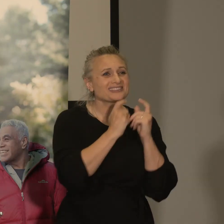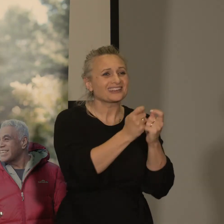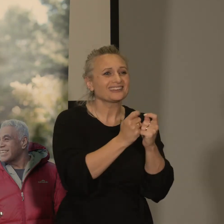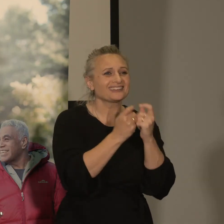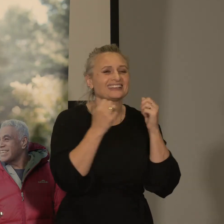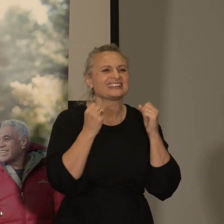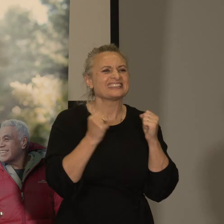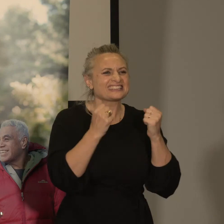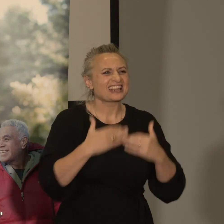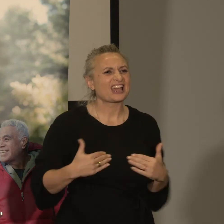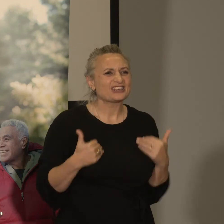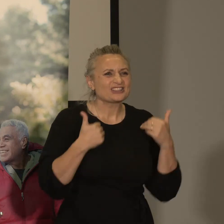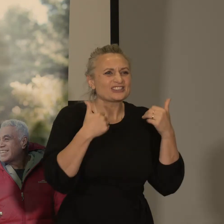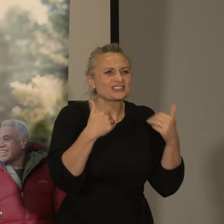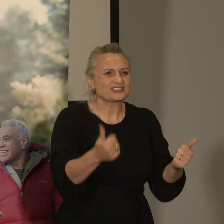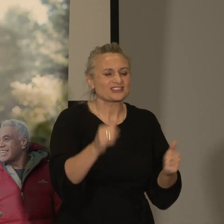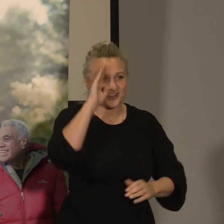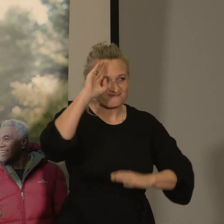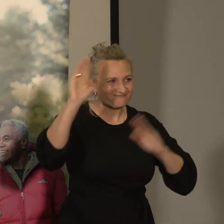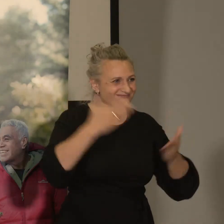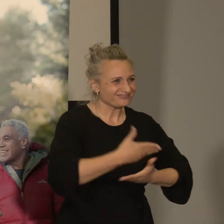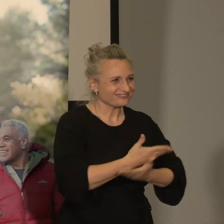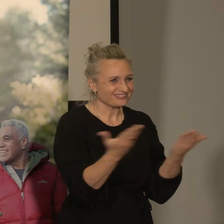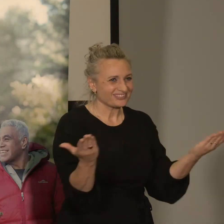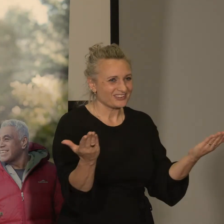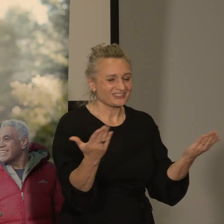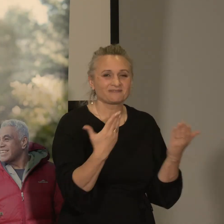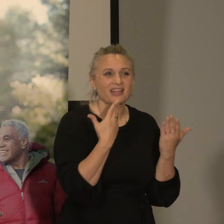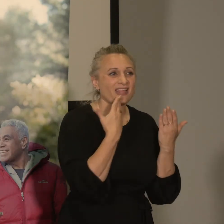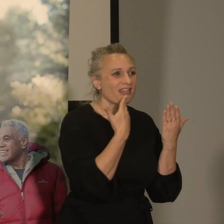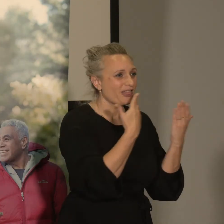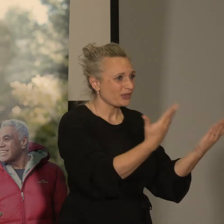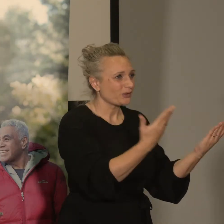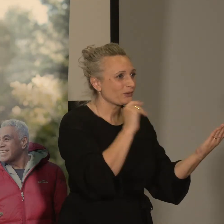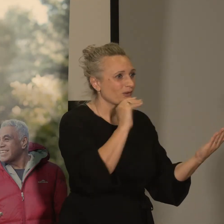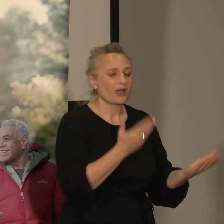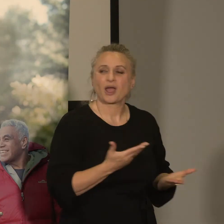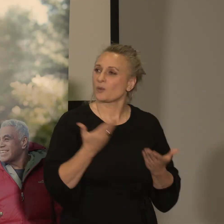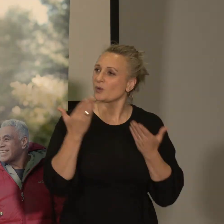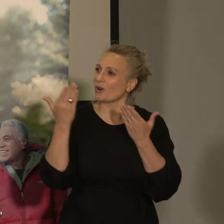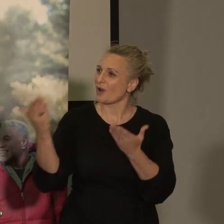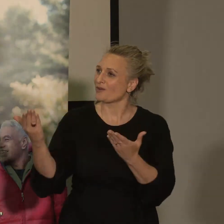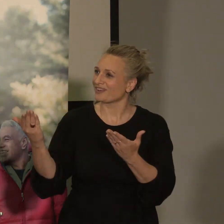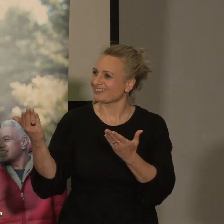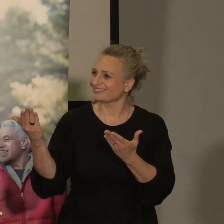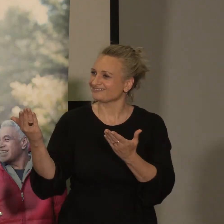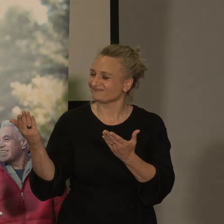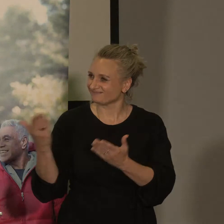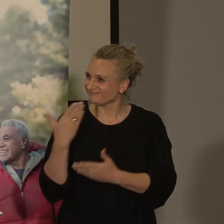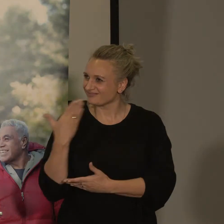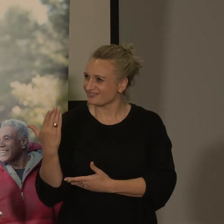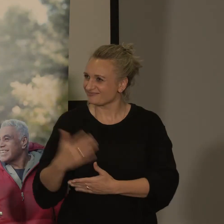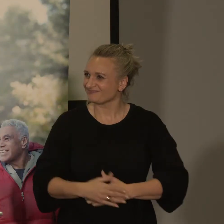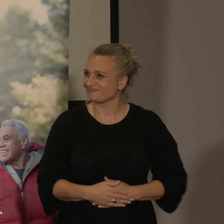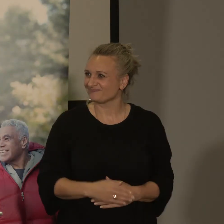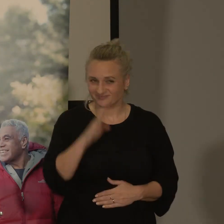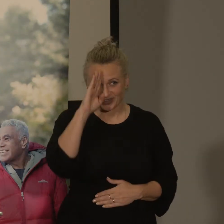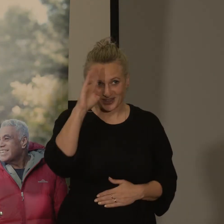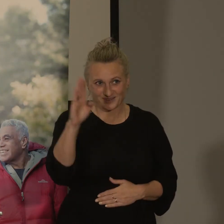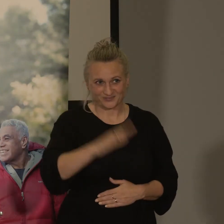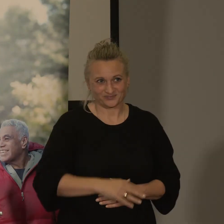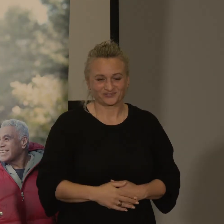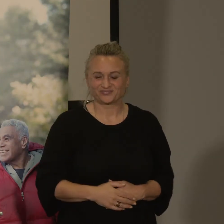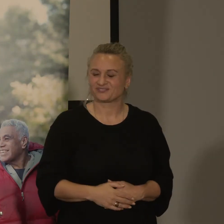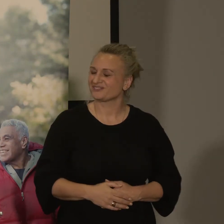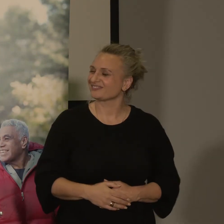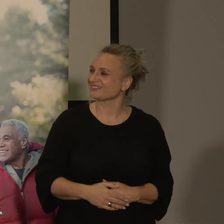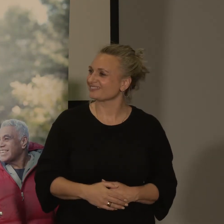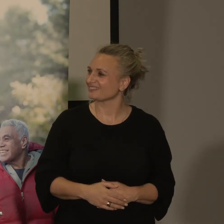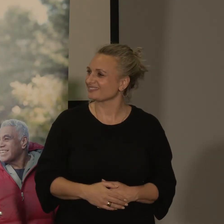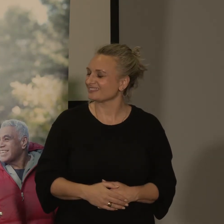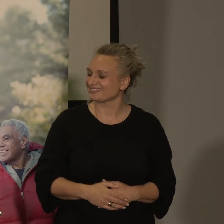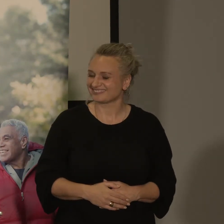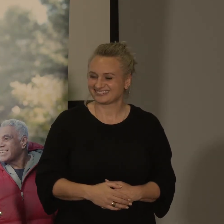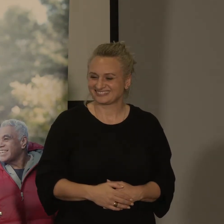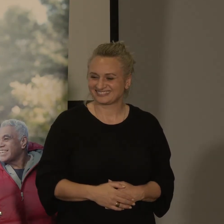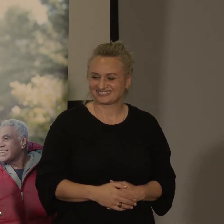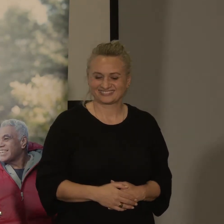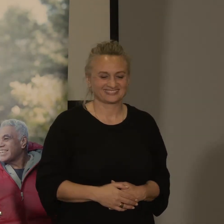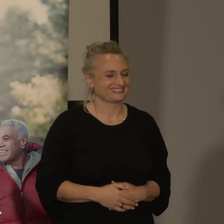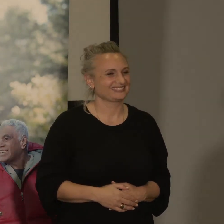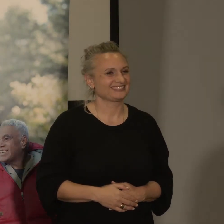Maori). Thank you, and I will